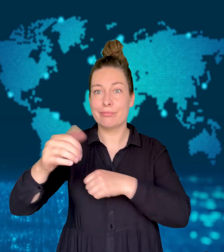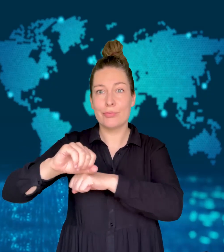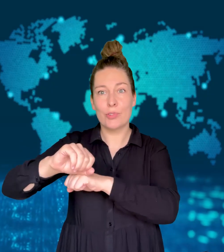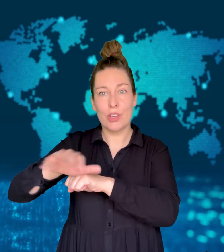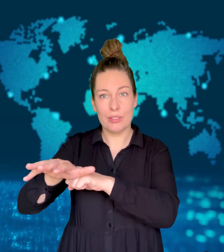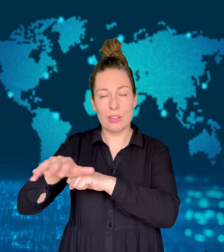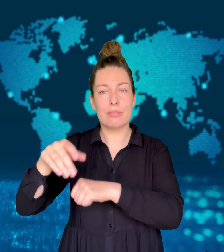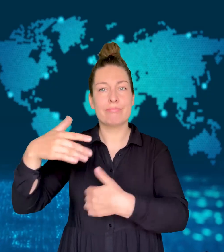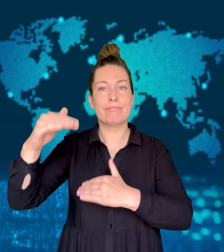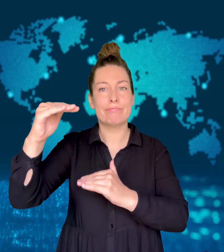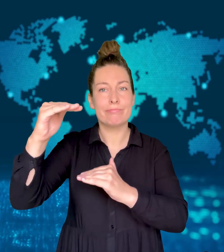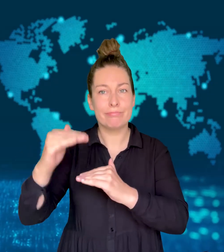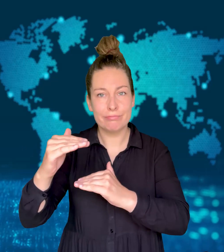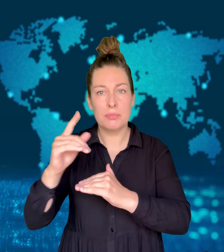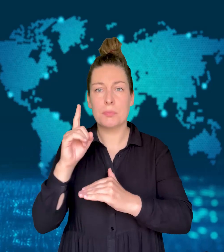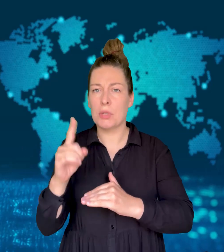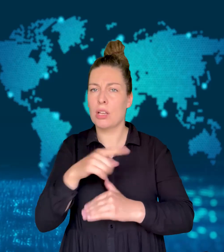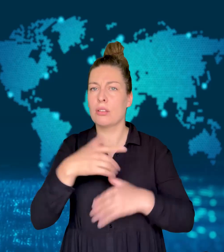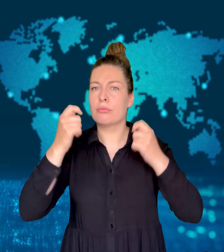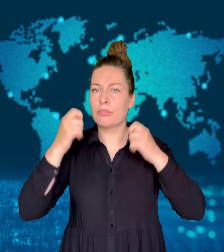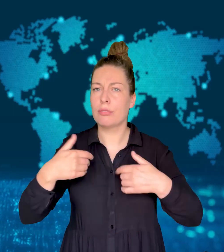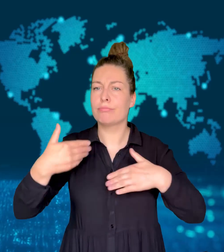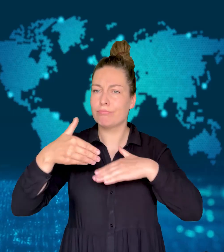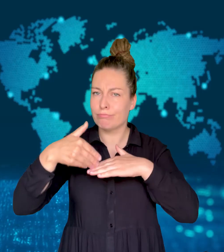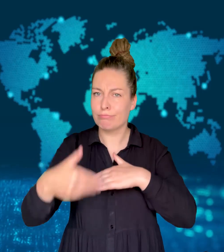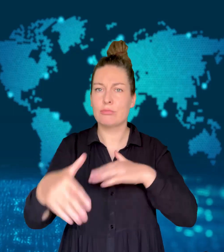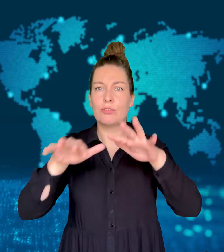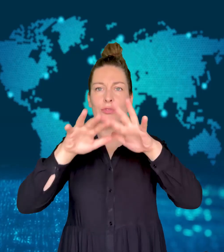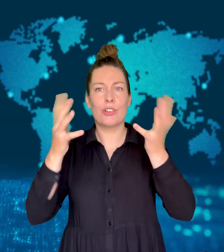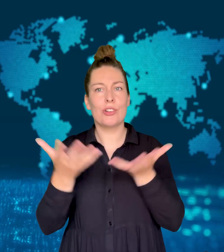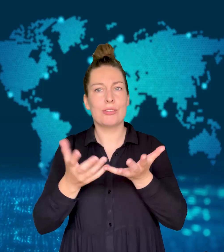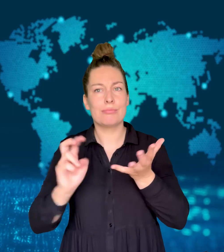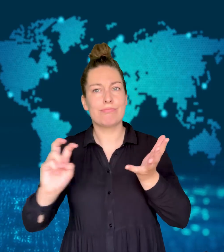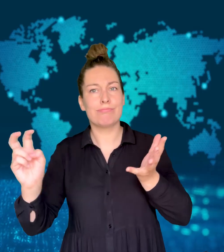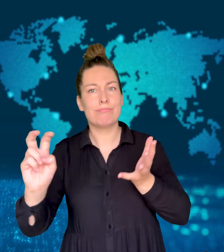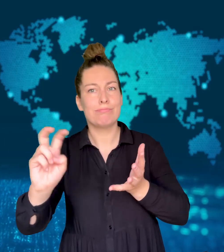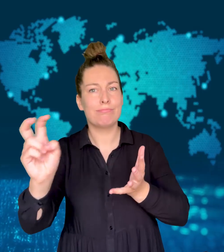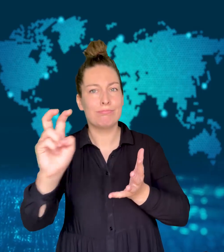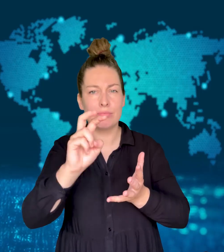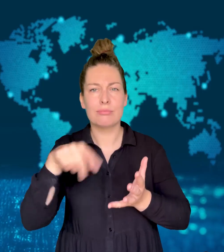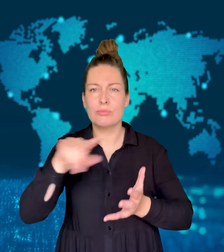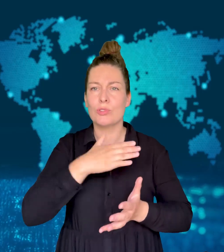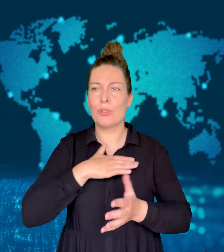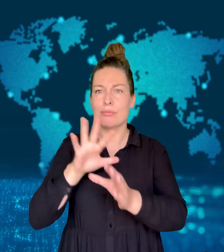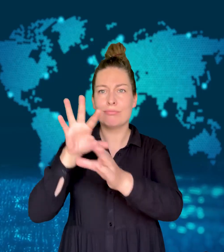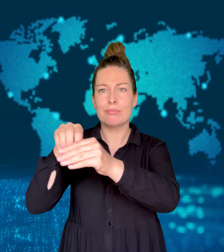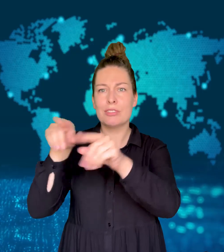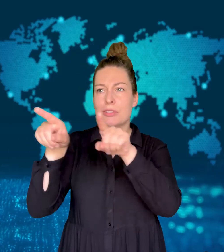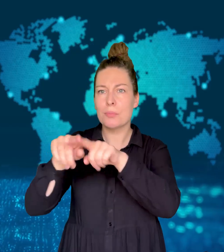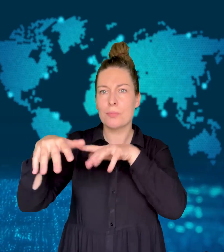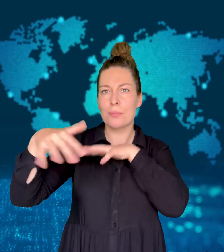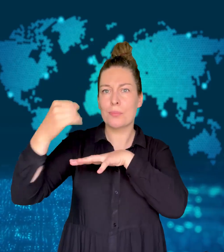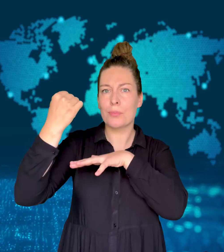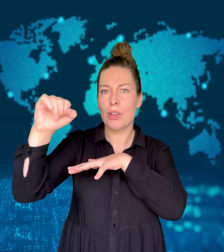The COVID-19 pandemic lessened her protests, but she continued to